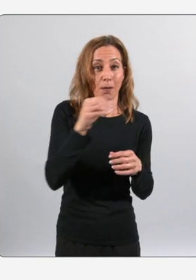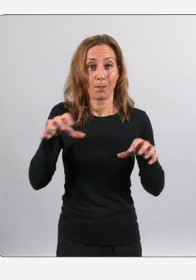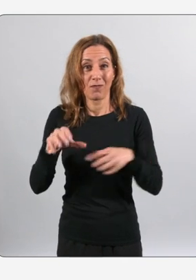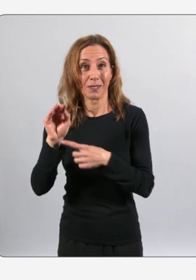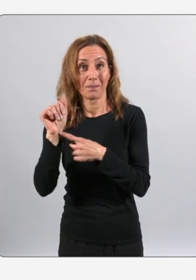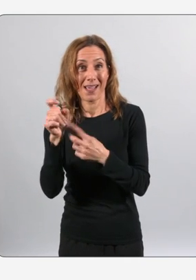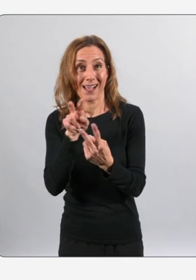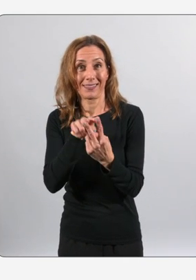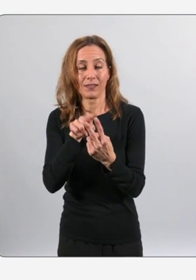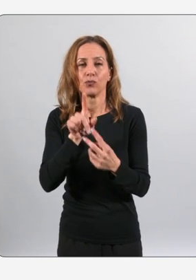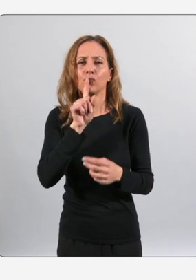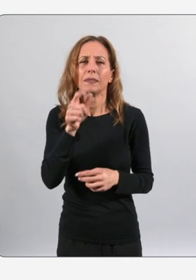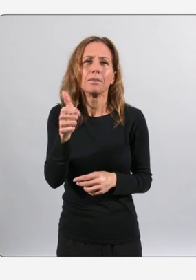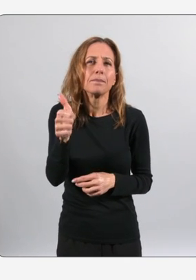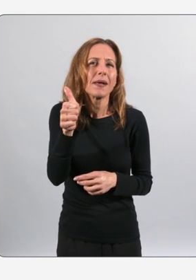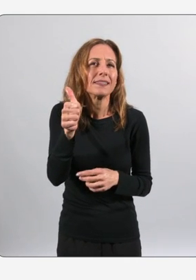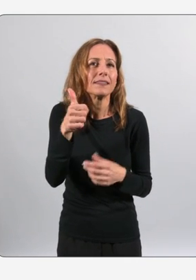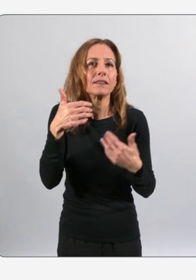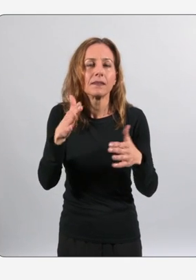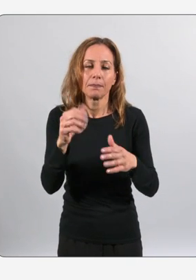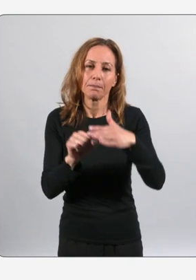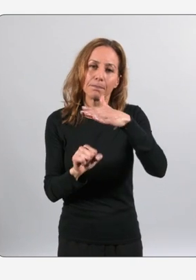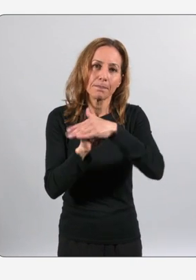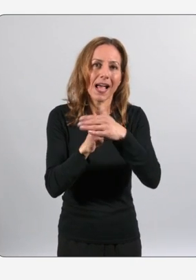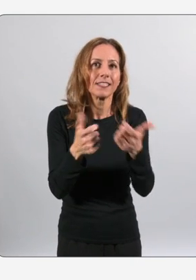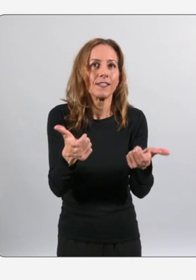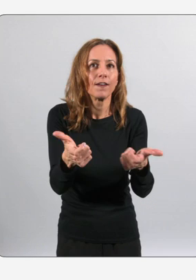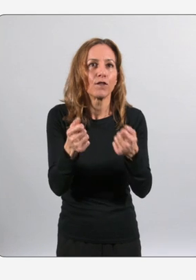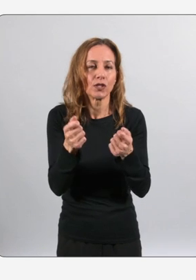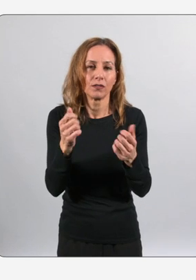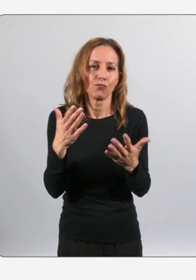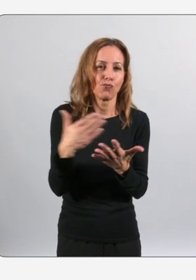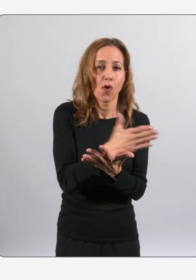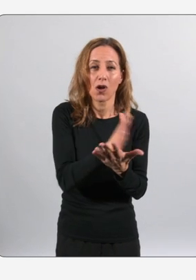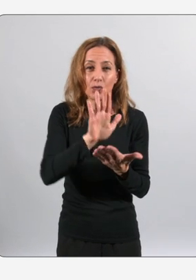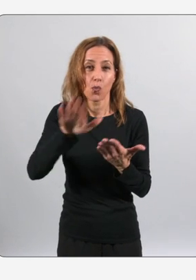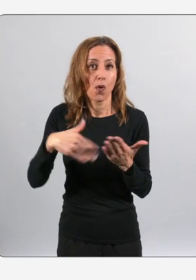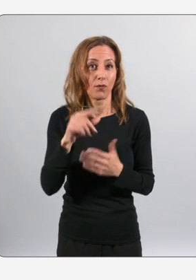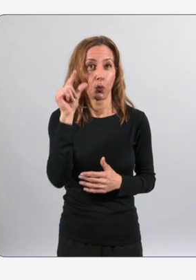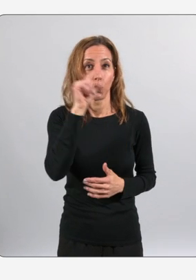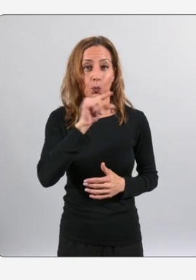way to maximize conversions across all of Google. And starting today, we are going to make this